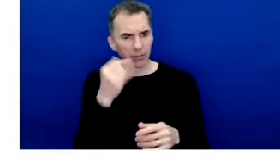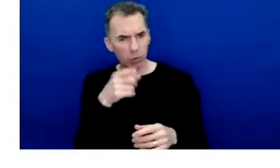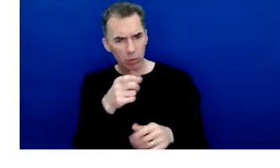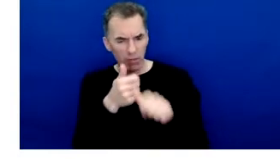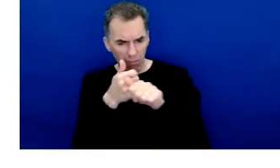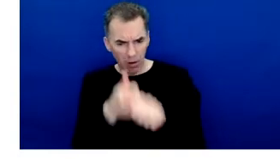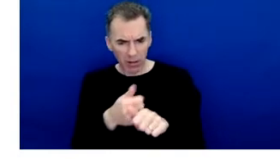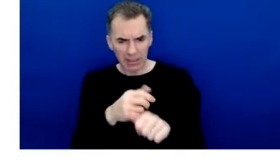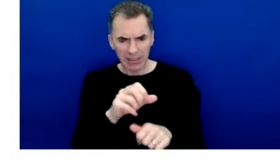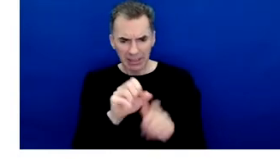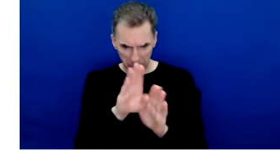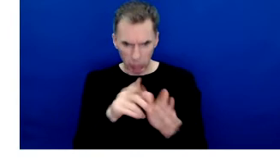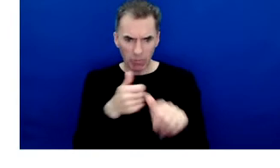and other instructors do not